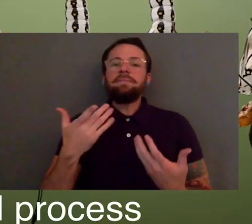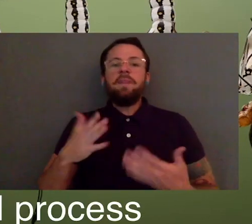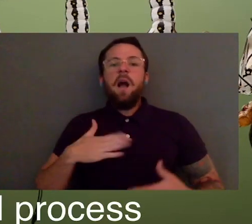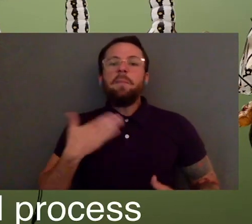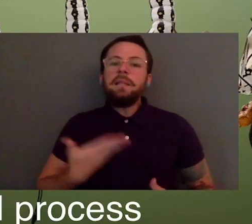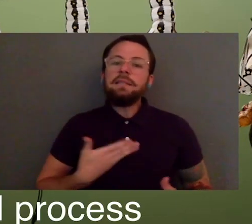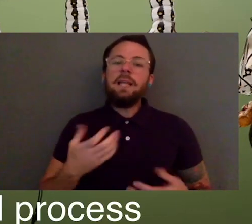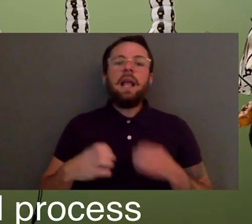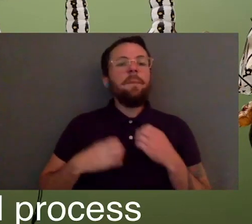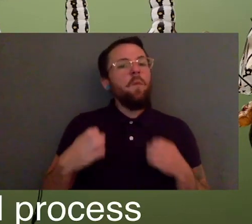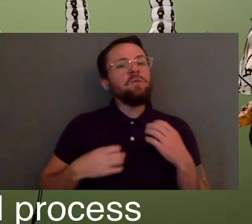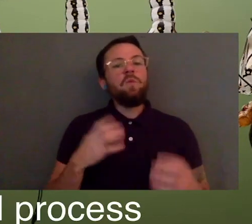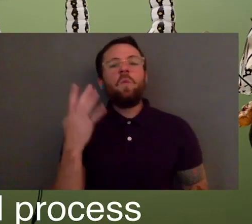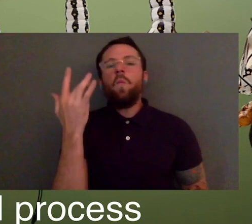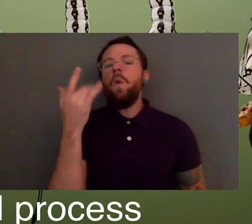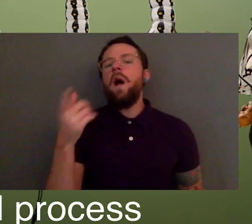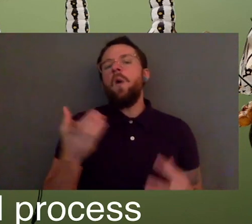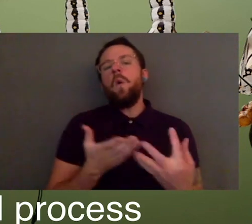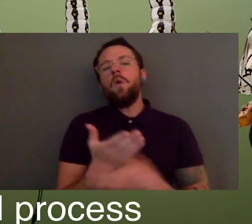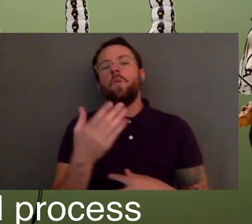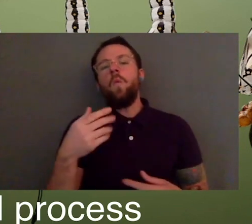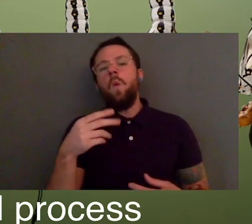puberty.